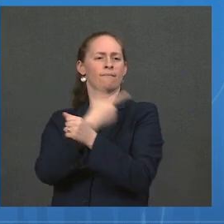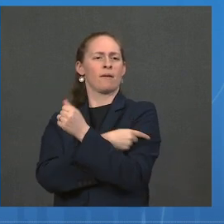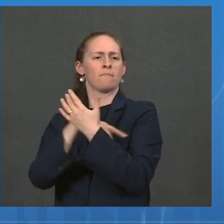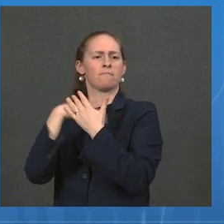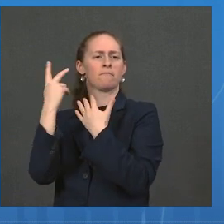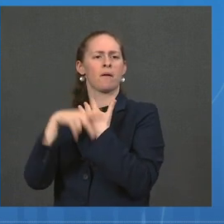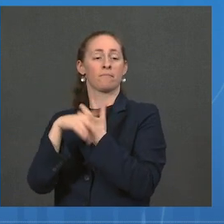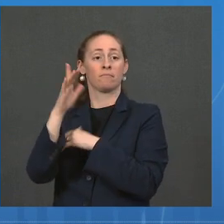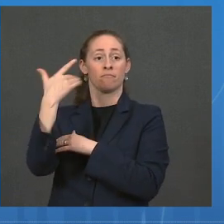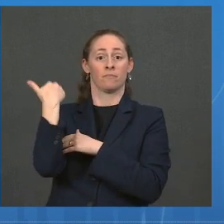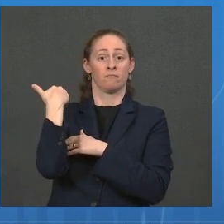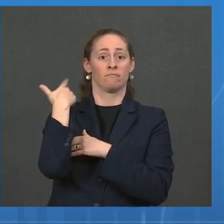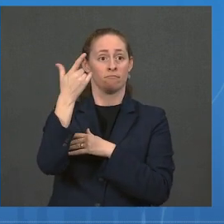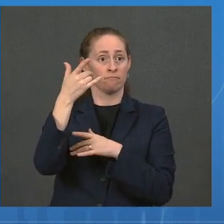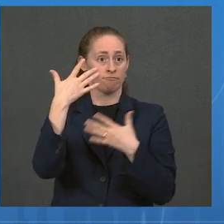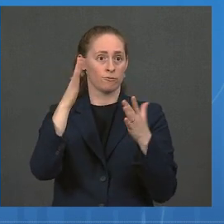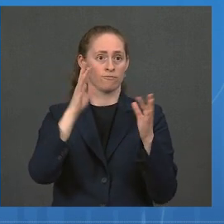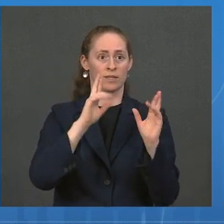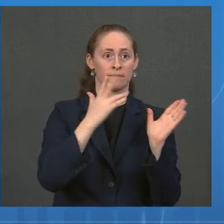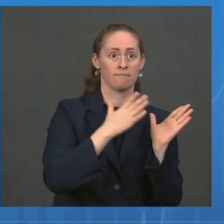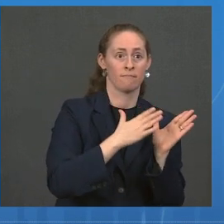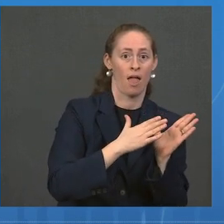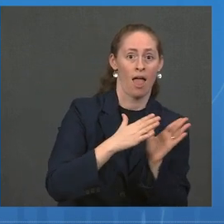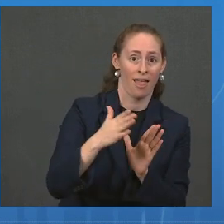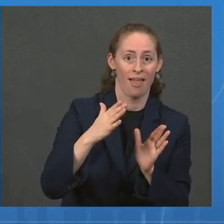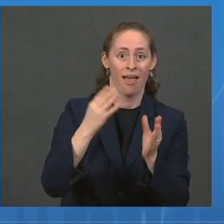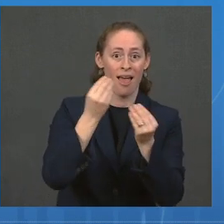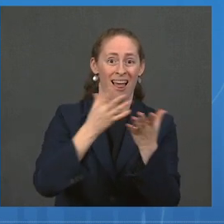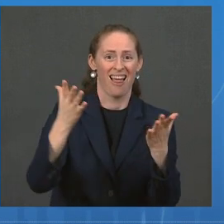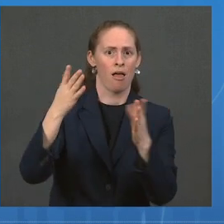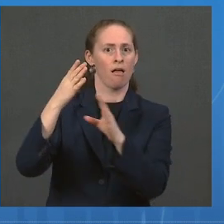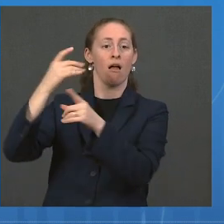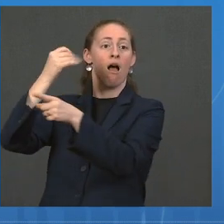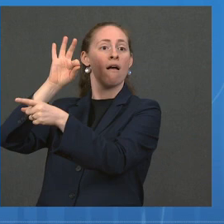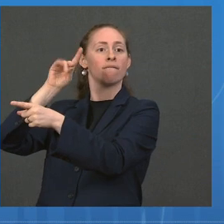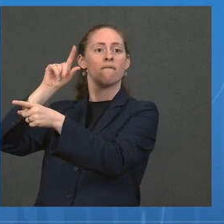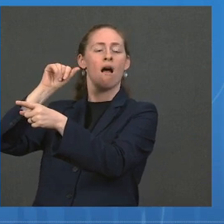before the regulators authorized the vaccine -- was with boosters for all by September 20th.